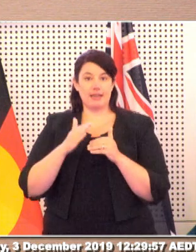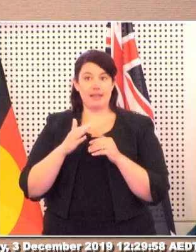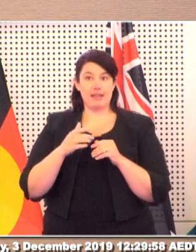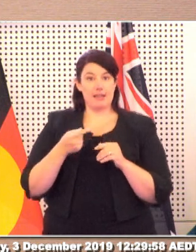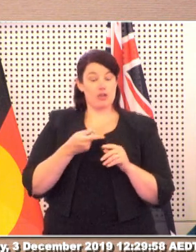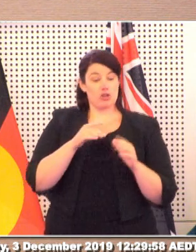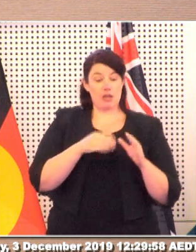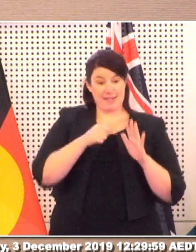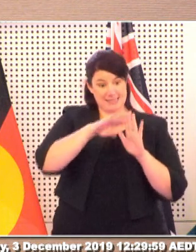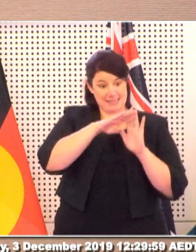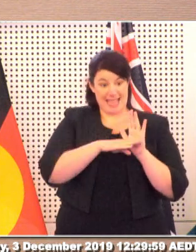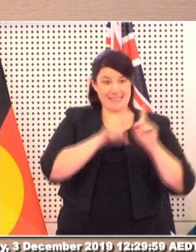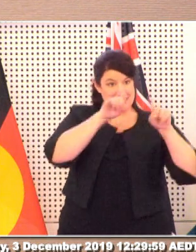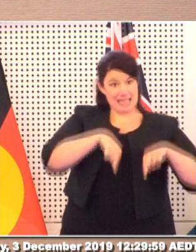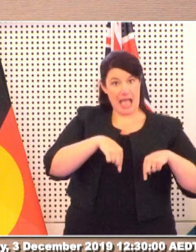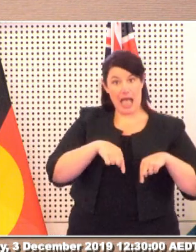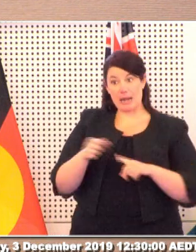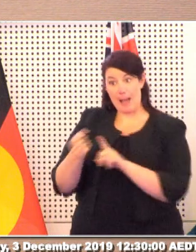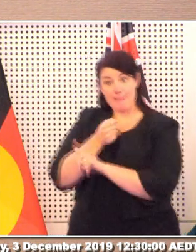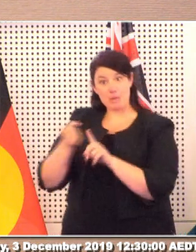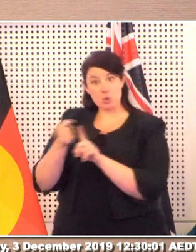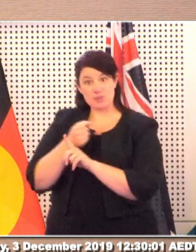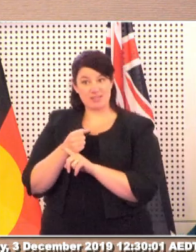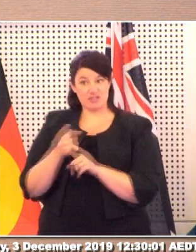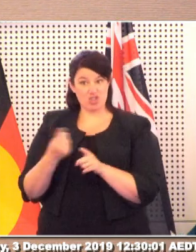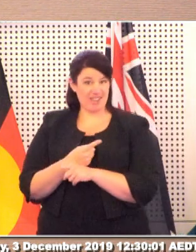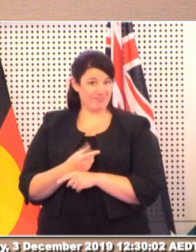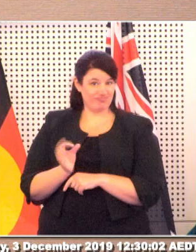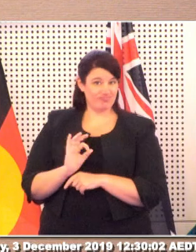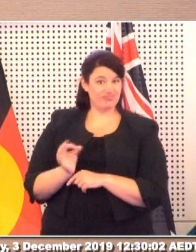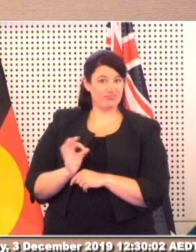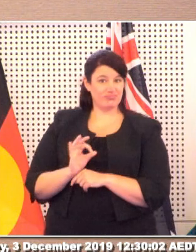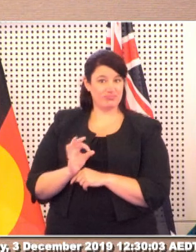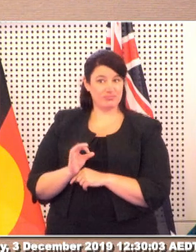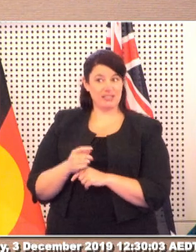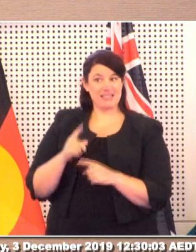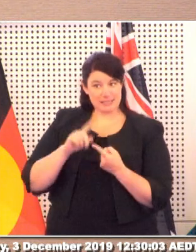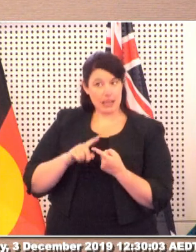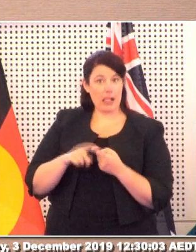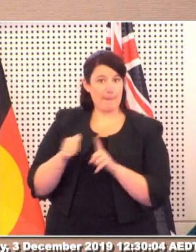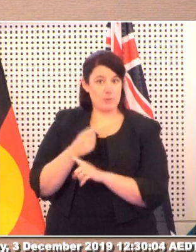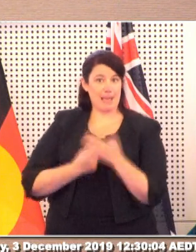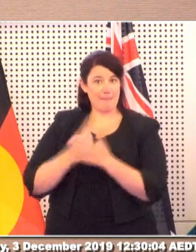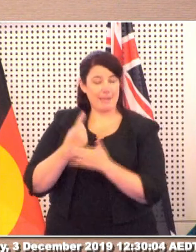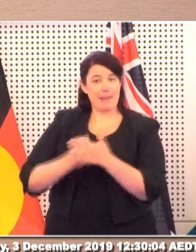seemingly haven’t changed the level of abuse that people experience and so what is